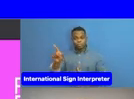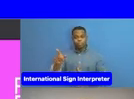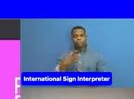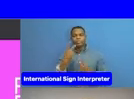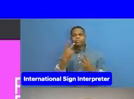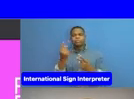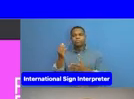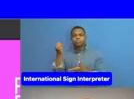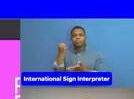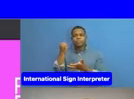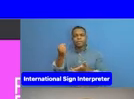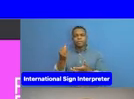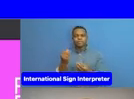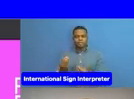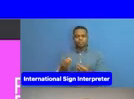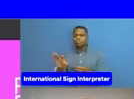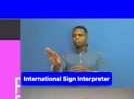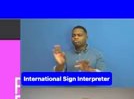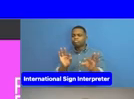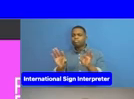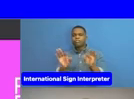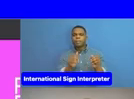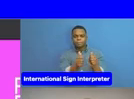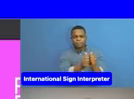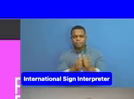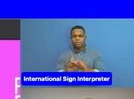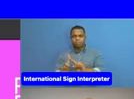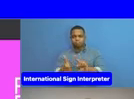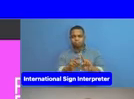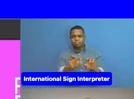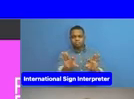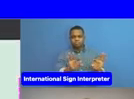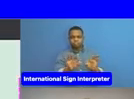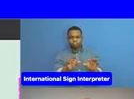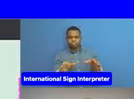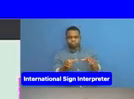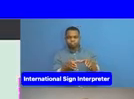all these learnings with the broader performing arts community and policy stakeholders at all times relevant.